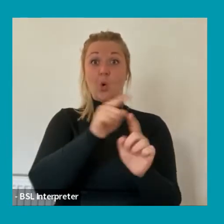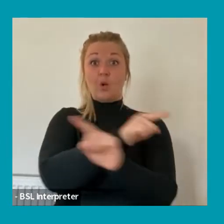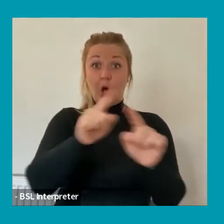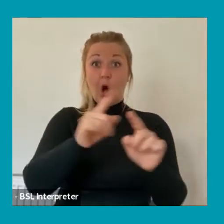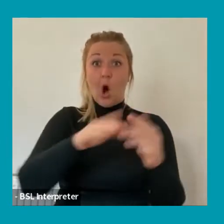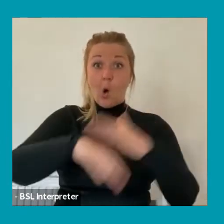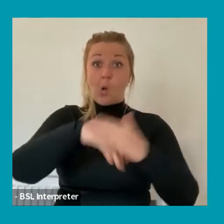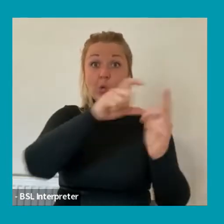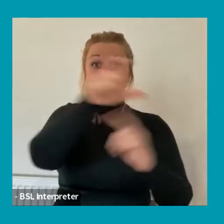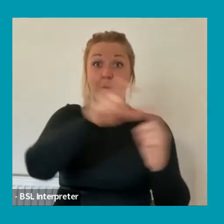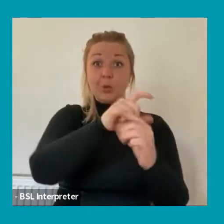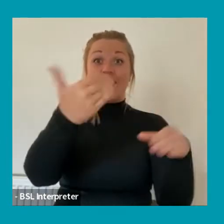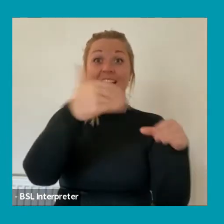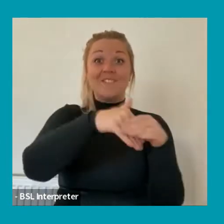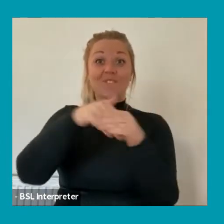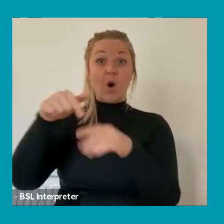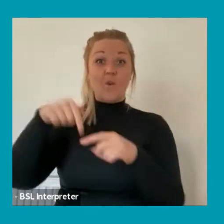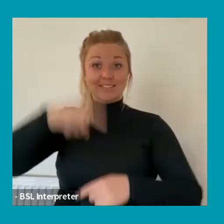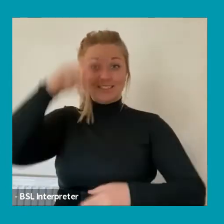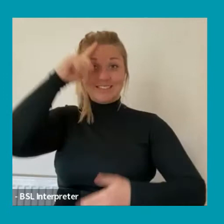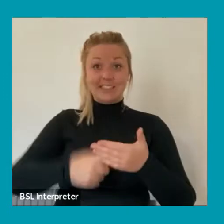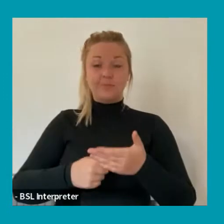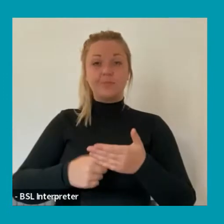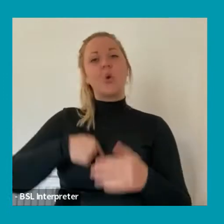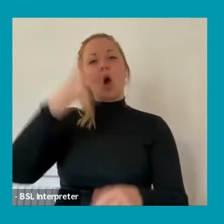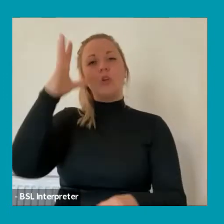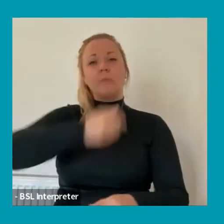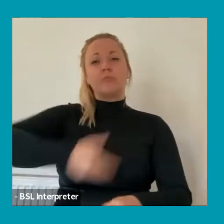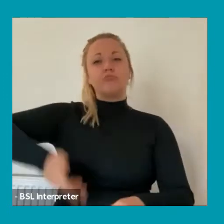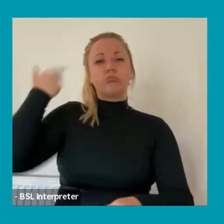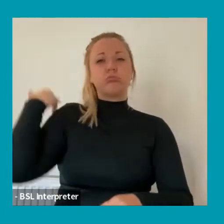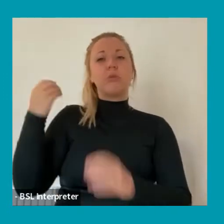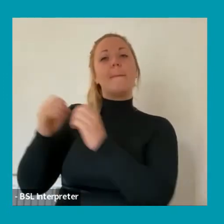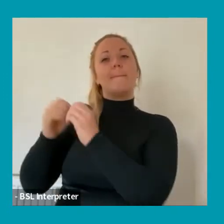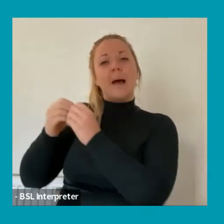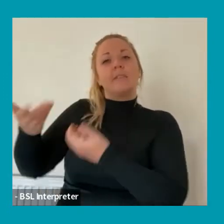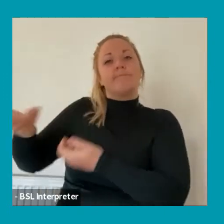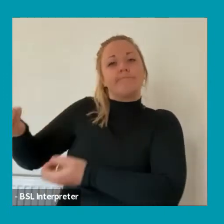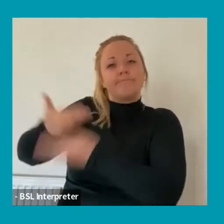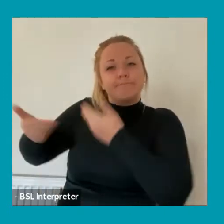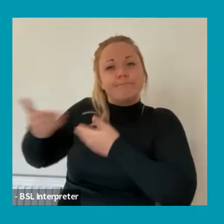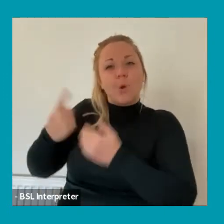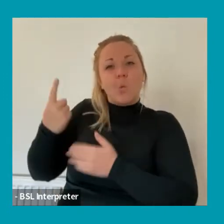Just thinking of a particular example, Barry, I remember you tell Meg about the workplace adjustments at